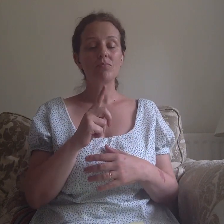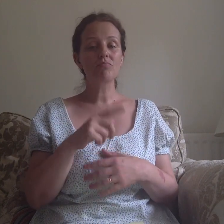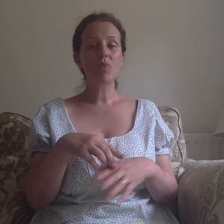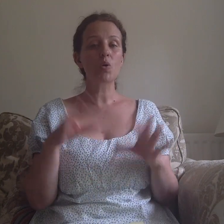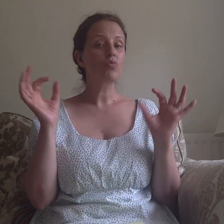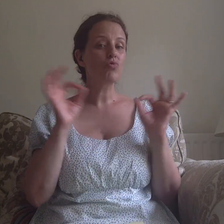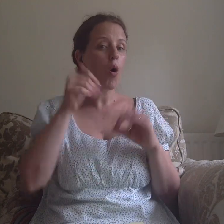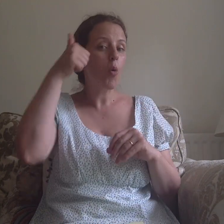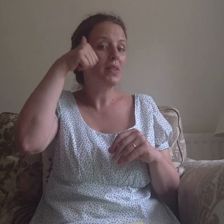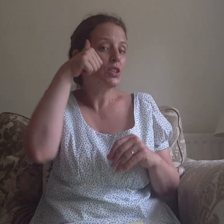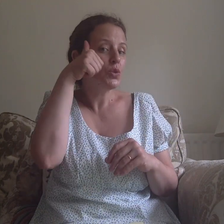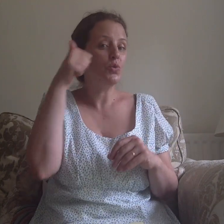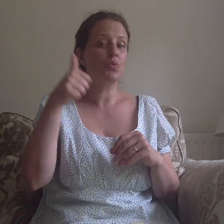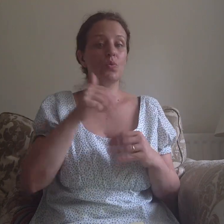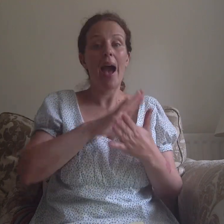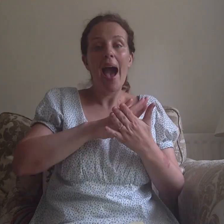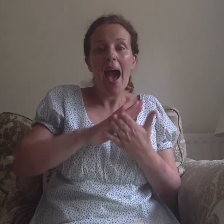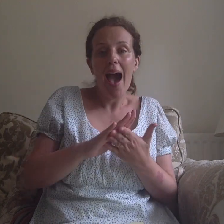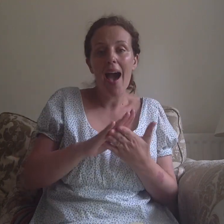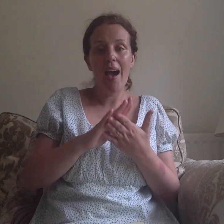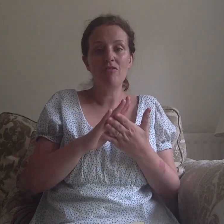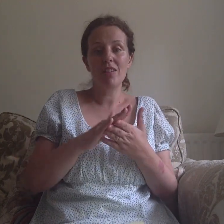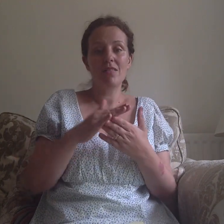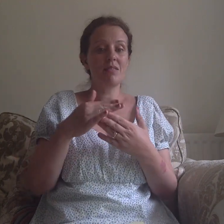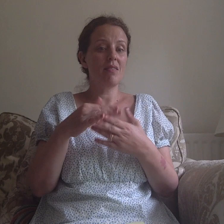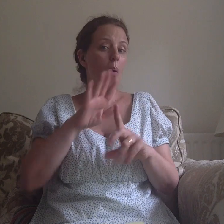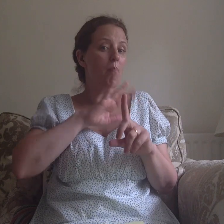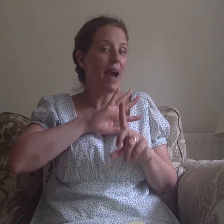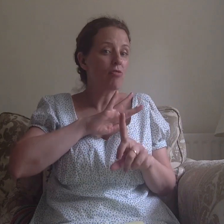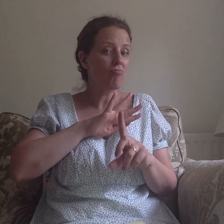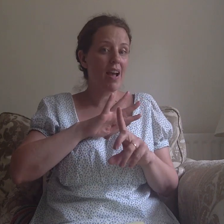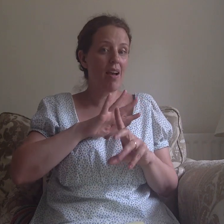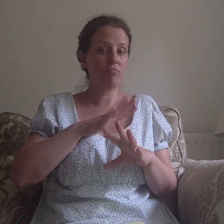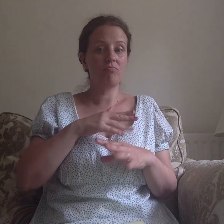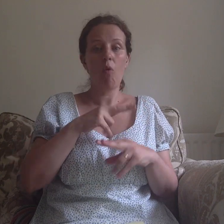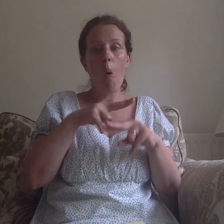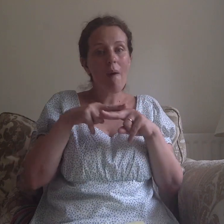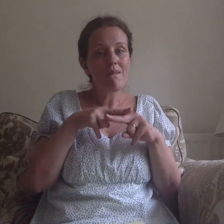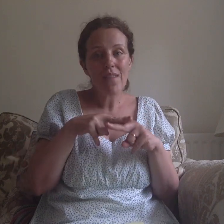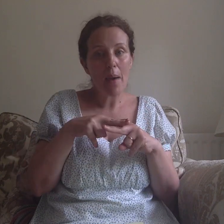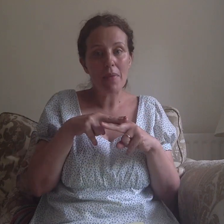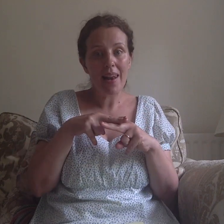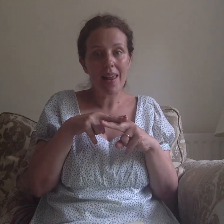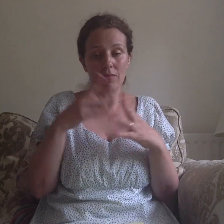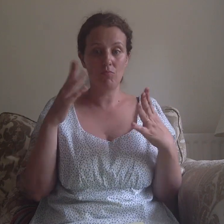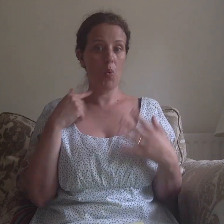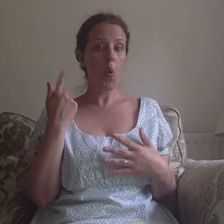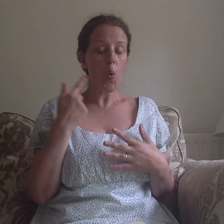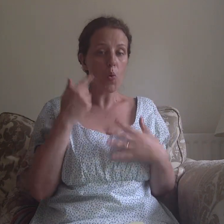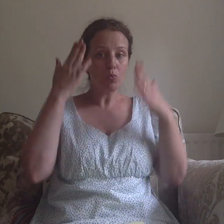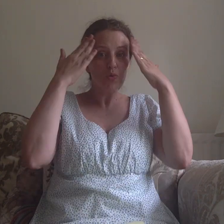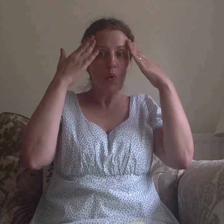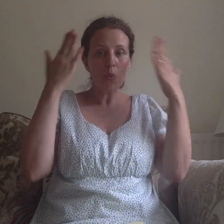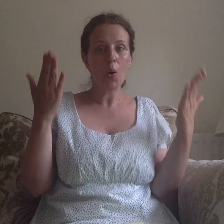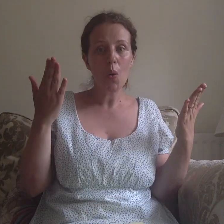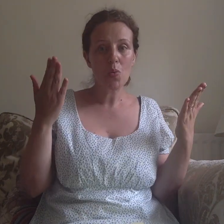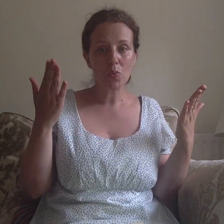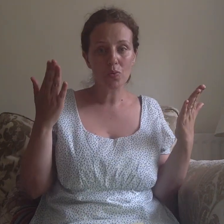But nobody knew her family background or where she was from.